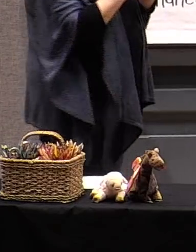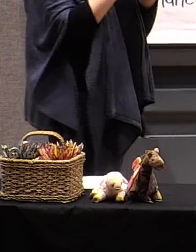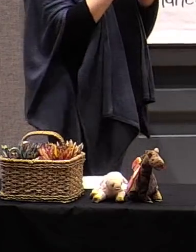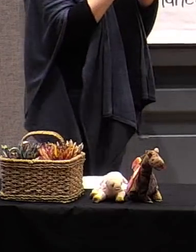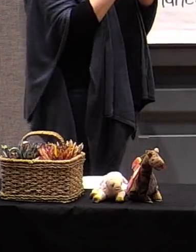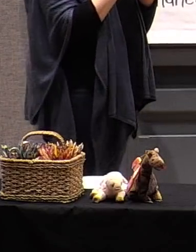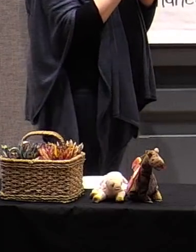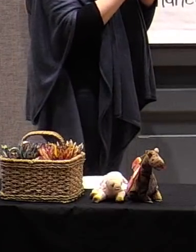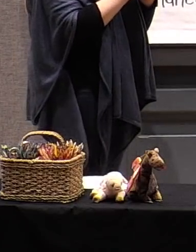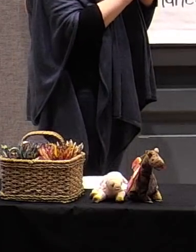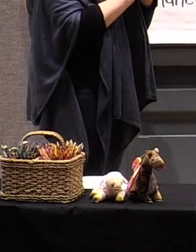That's one way to be kind.